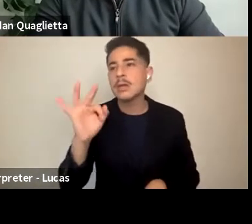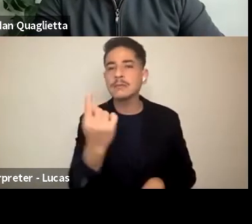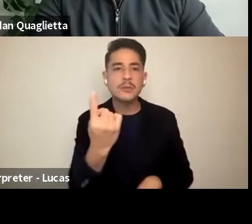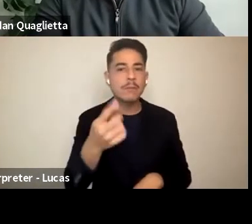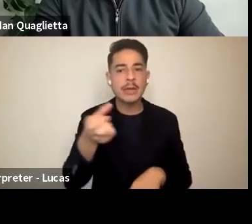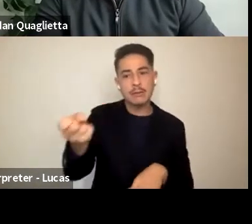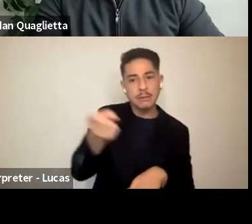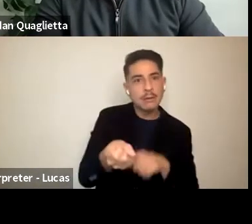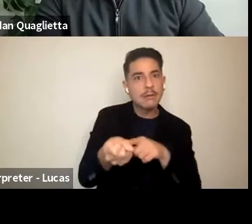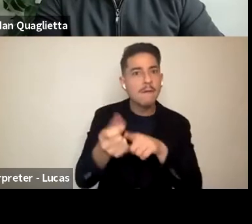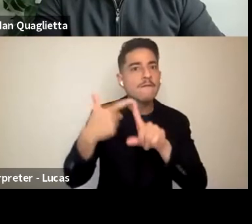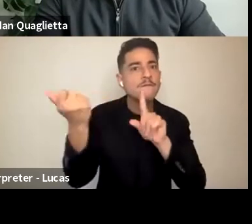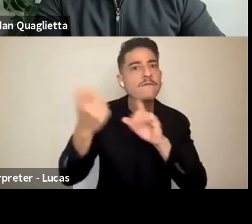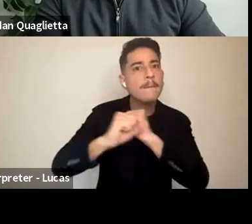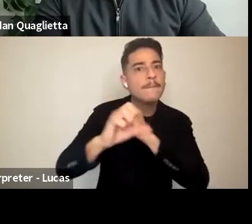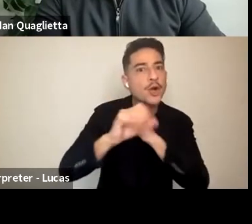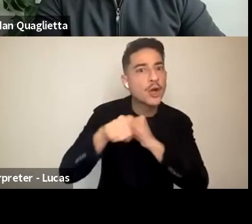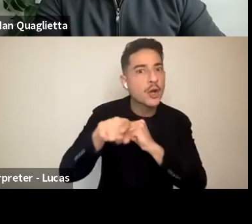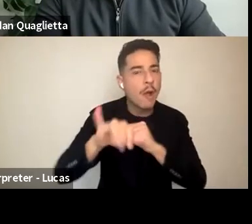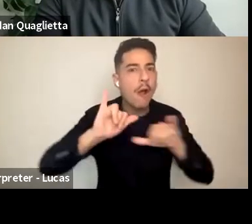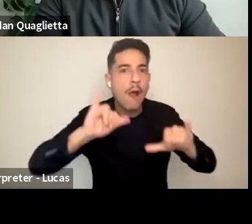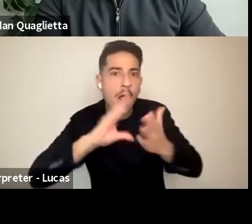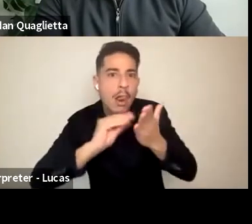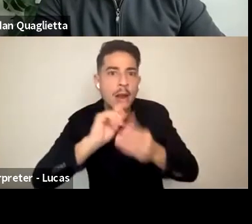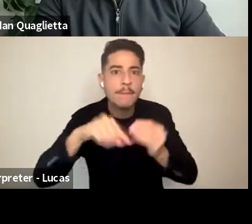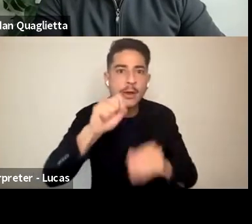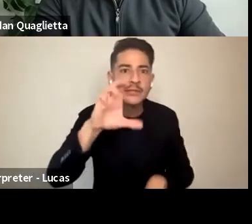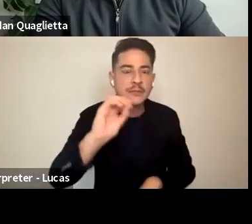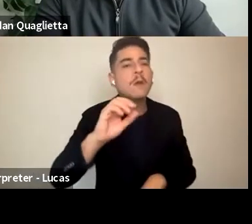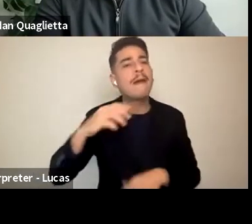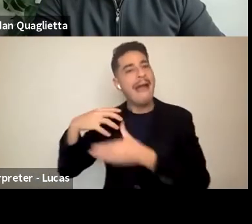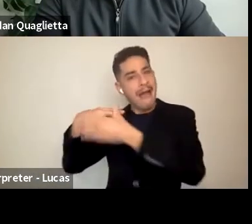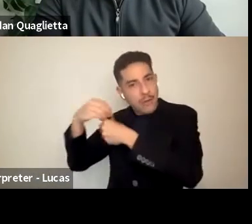the an external agency can help you develop that stronger